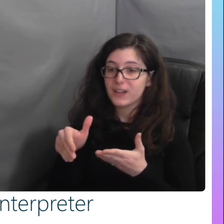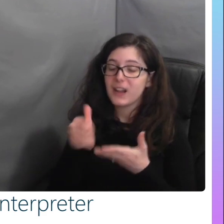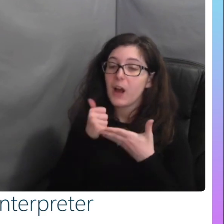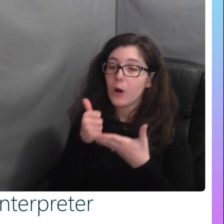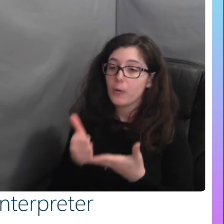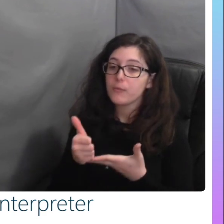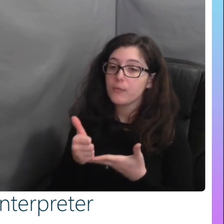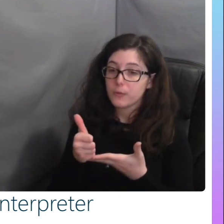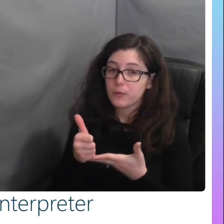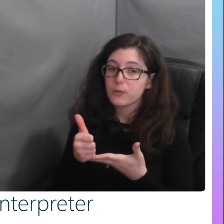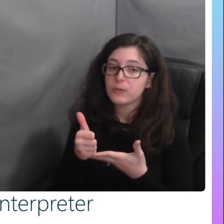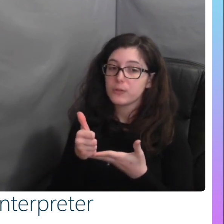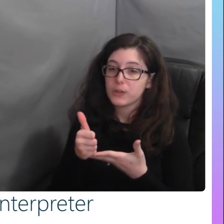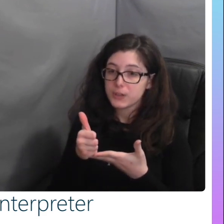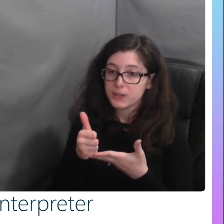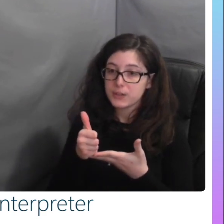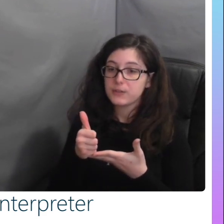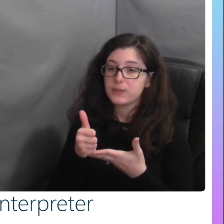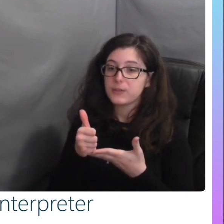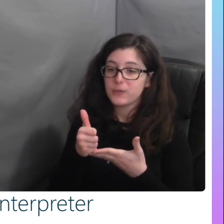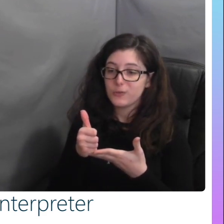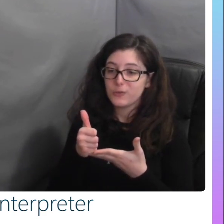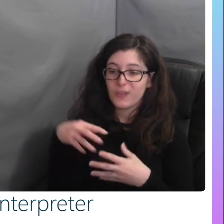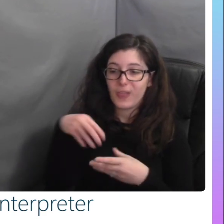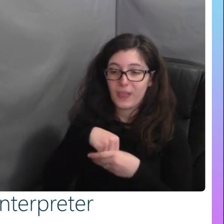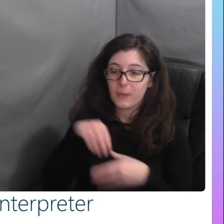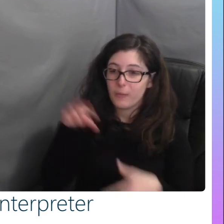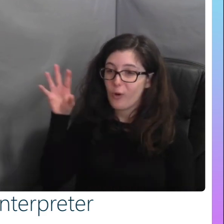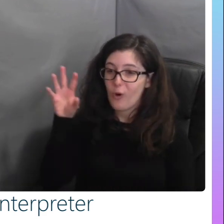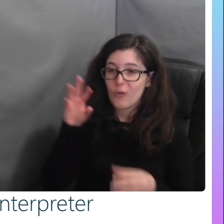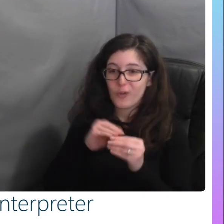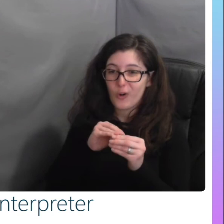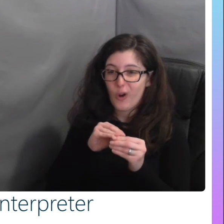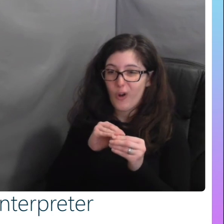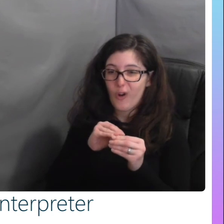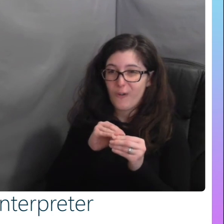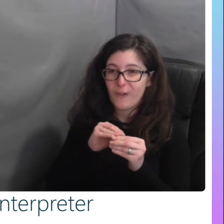at an overall appointment, overall position as well,